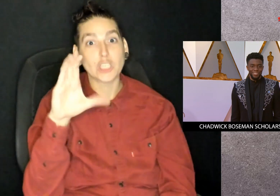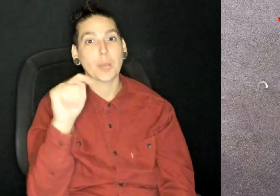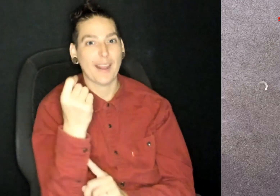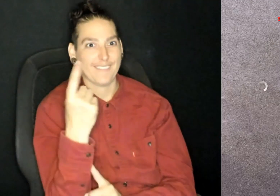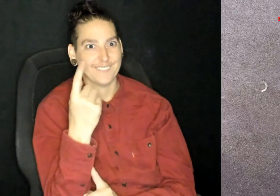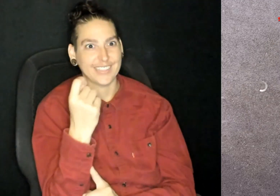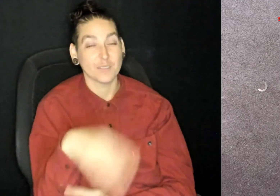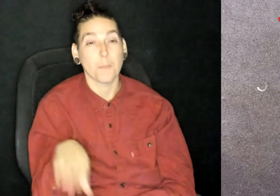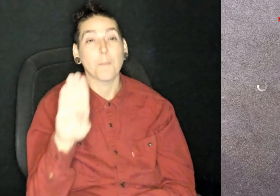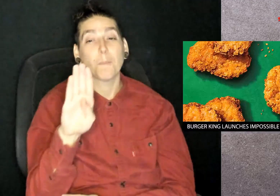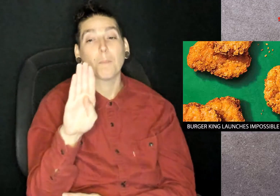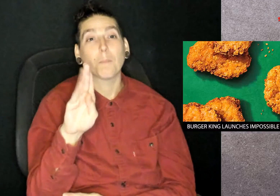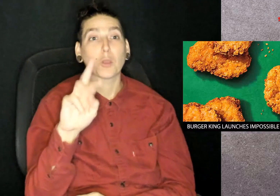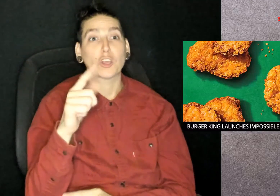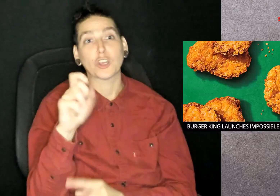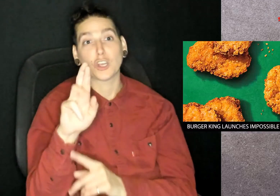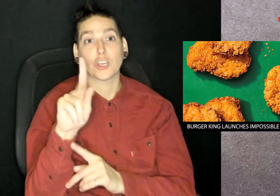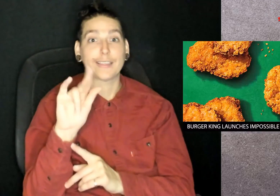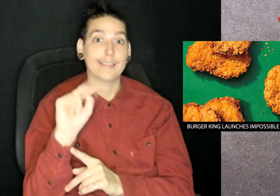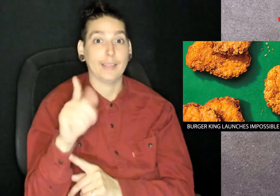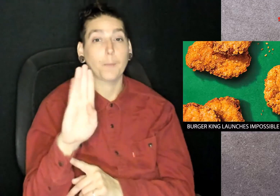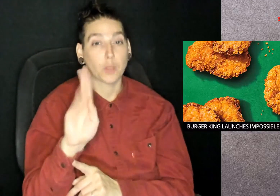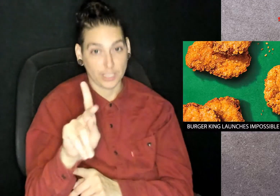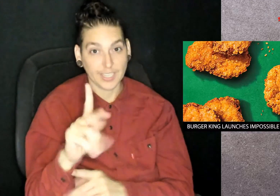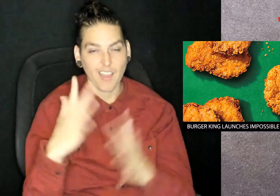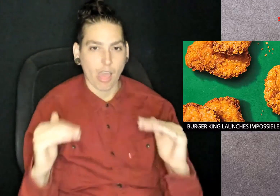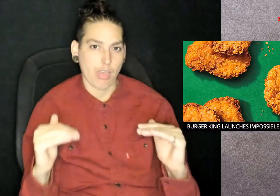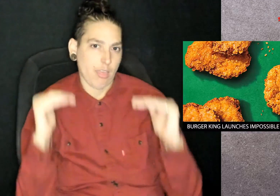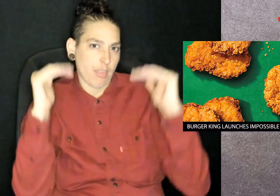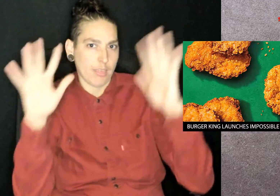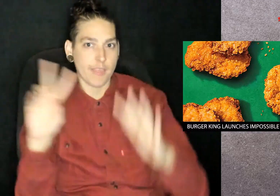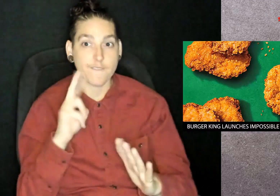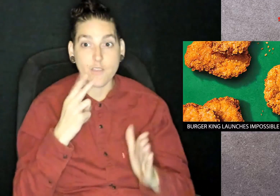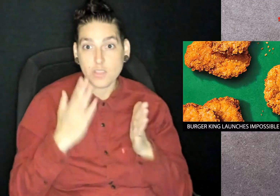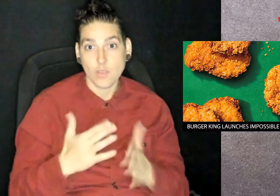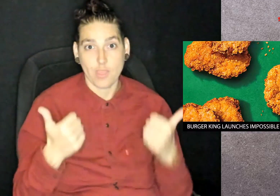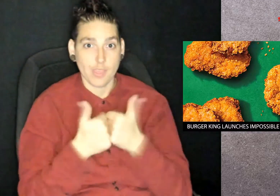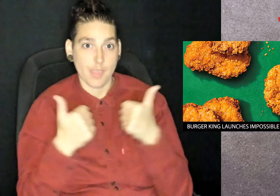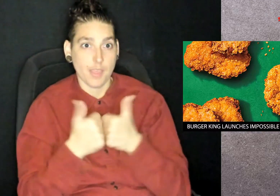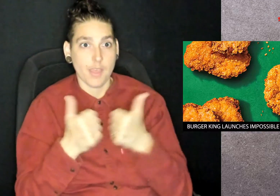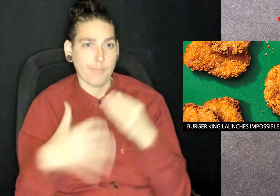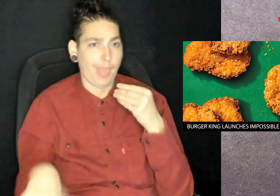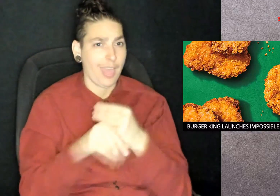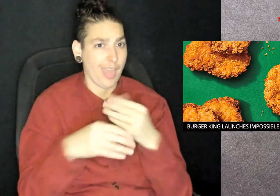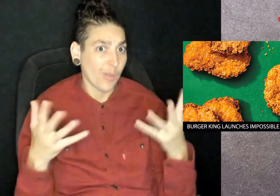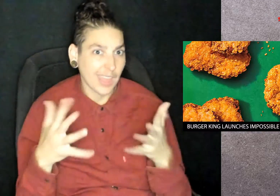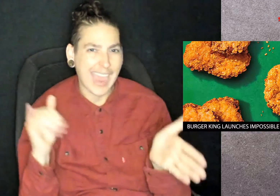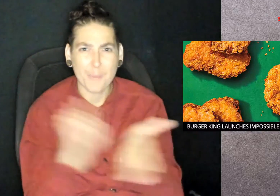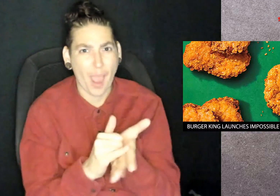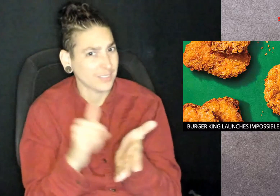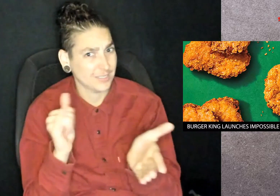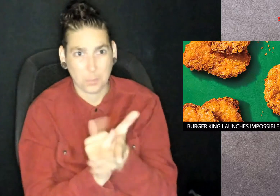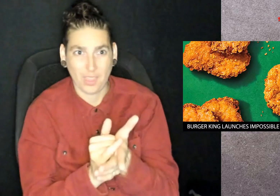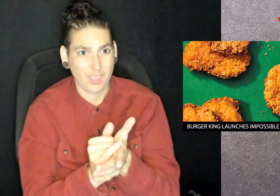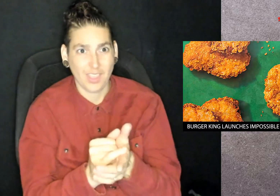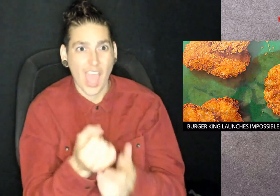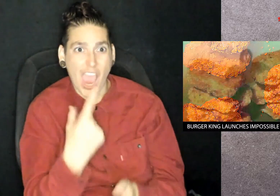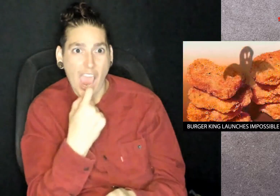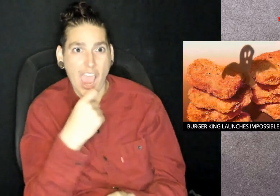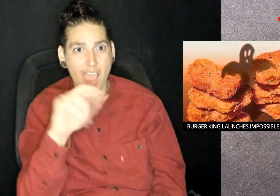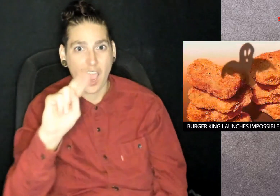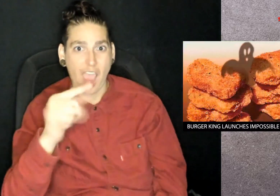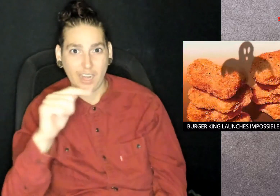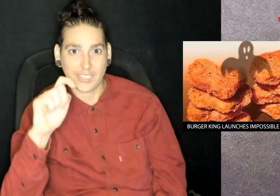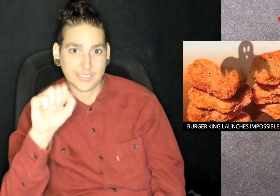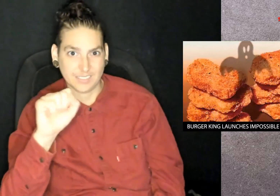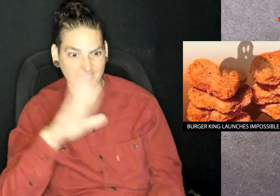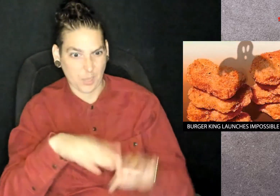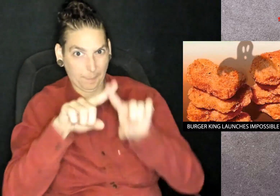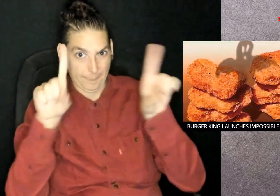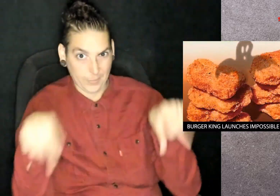starting October 11 Burger King is upping its vegetarian game by adding impossible nuggets